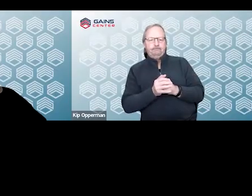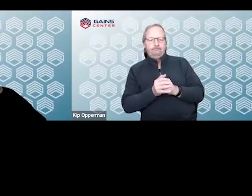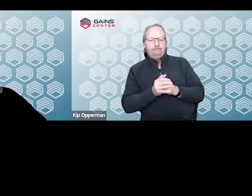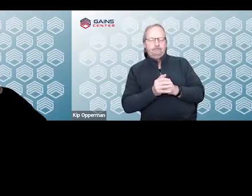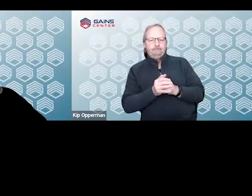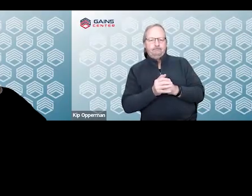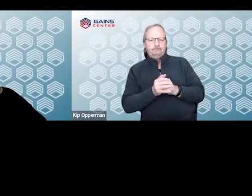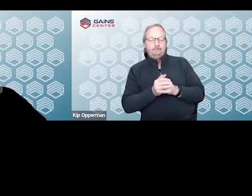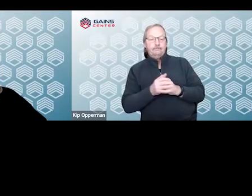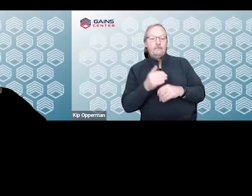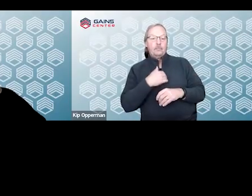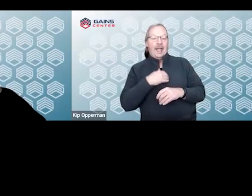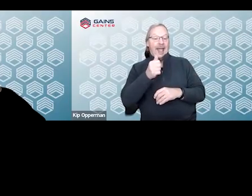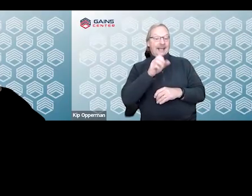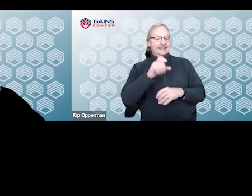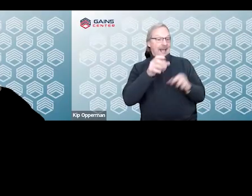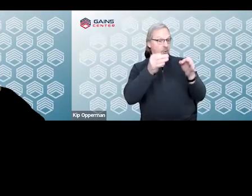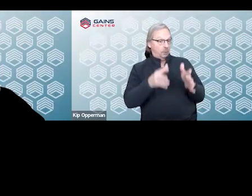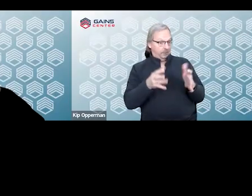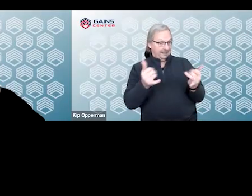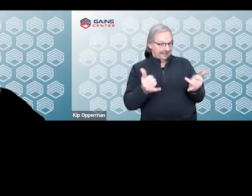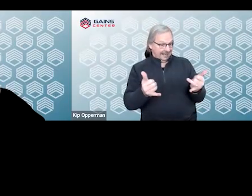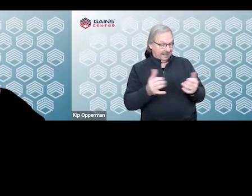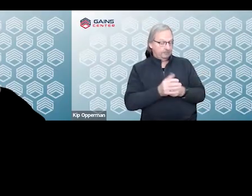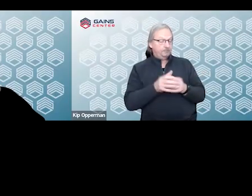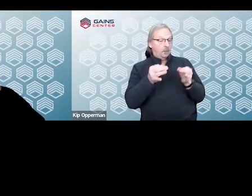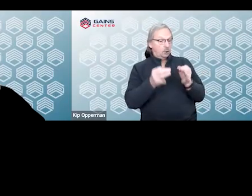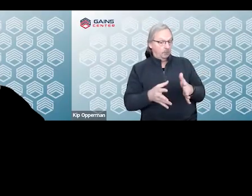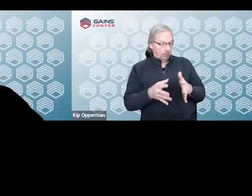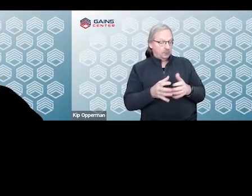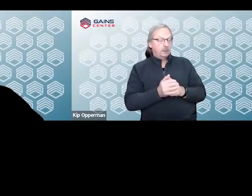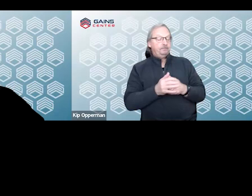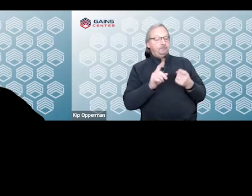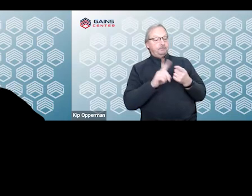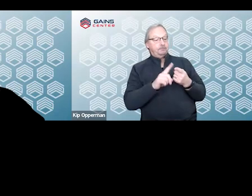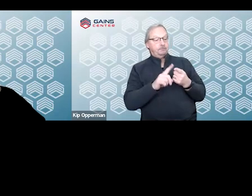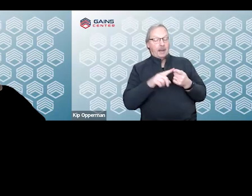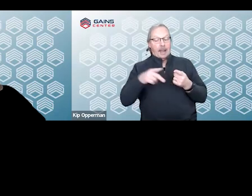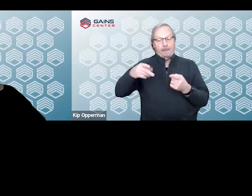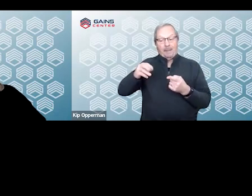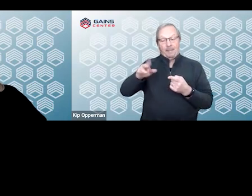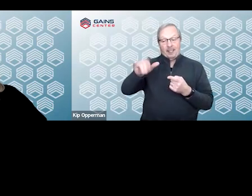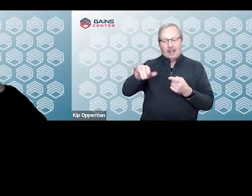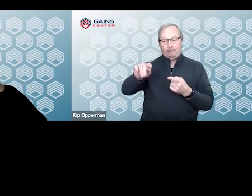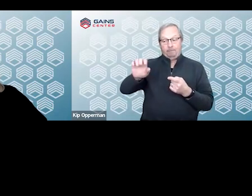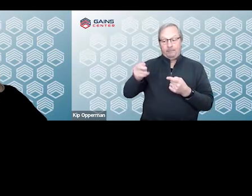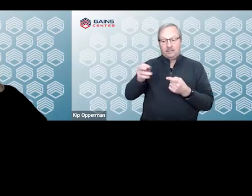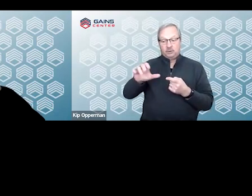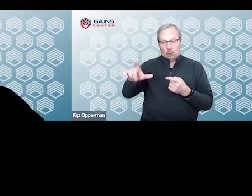And we do have ASL interpretation for today. Our interpreters are Pamela Mitchell and Kip Opperman.